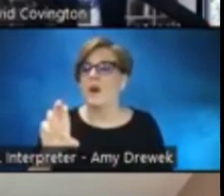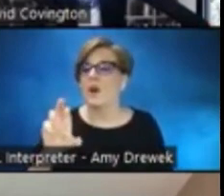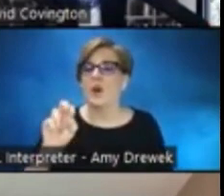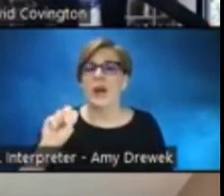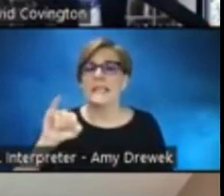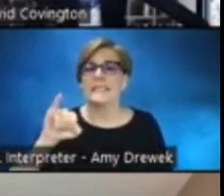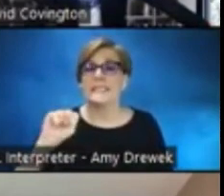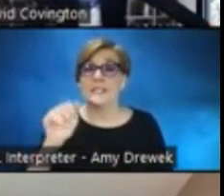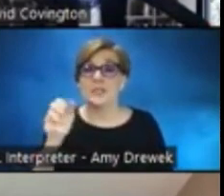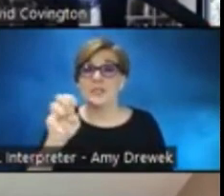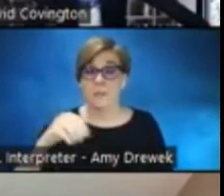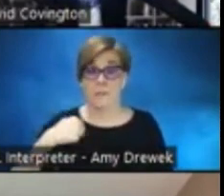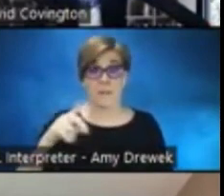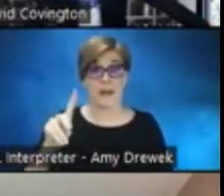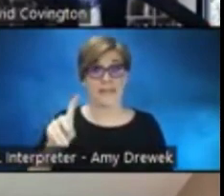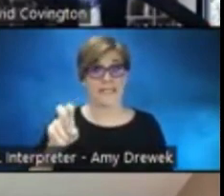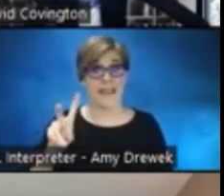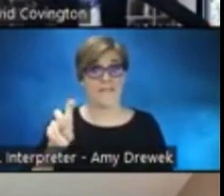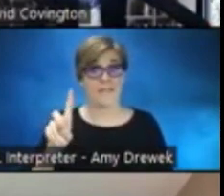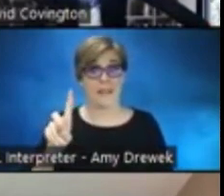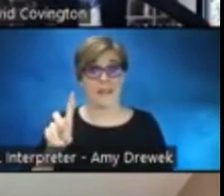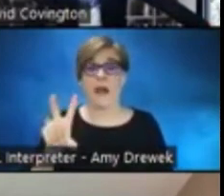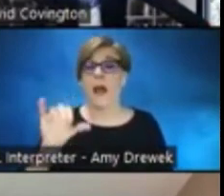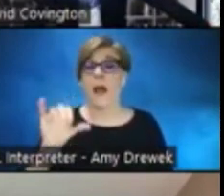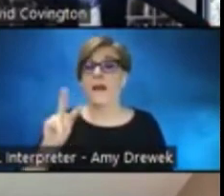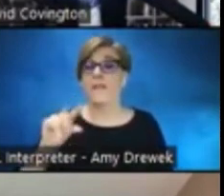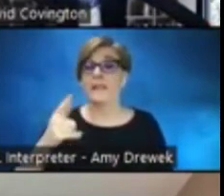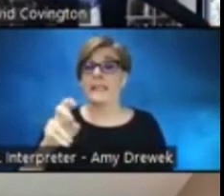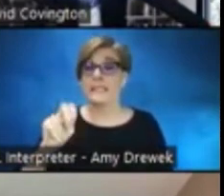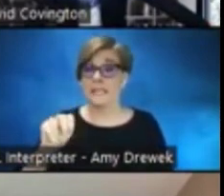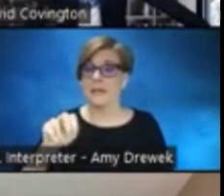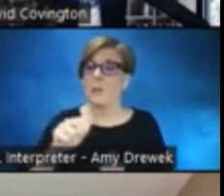I AM WITH RI INTERNATIONAL AND BEHAVIORAL HEALTH LINK.